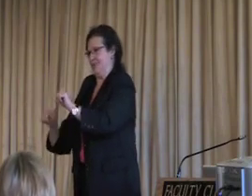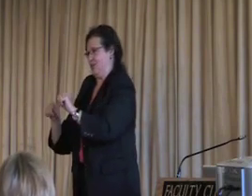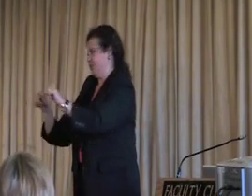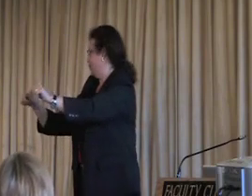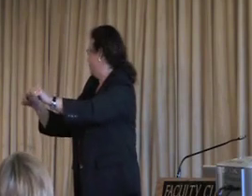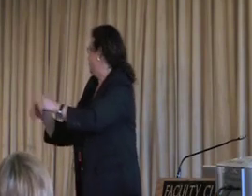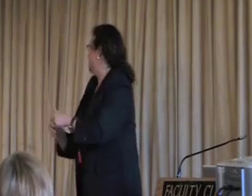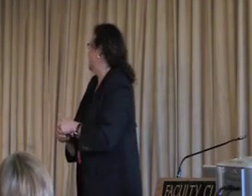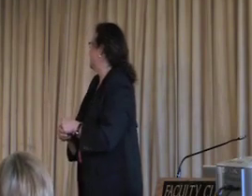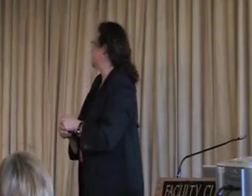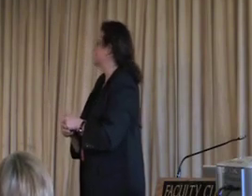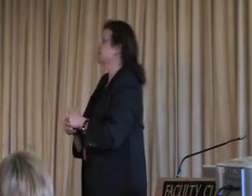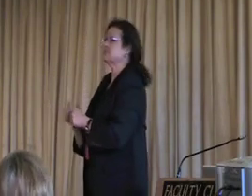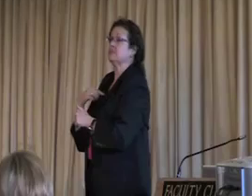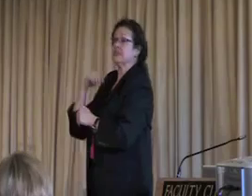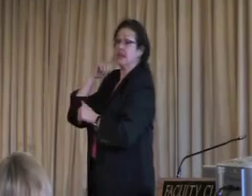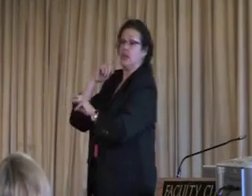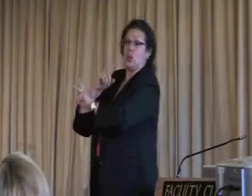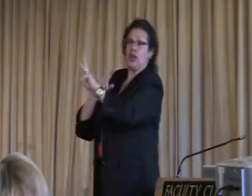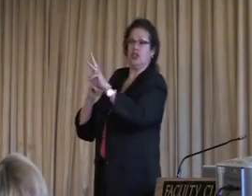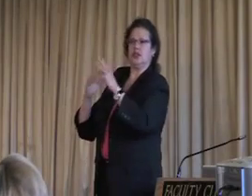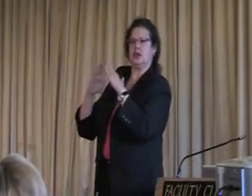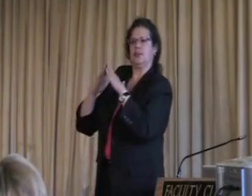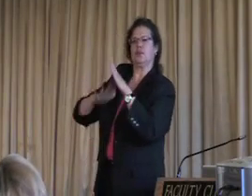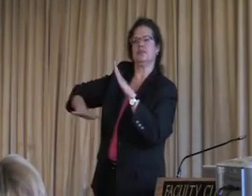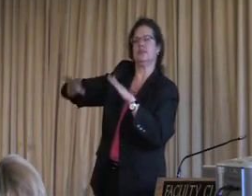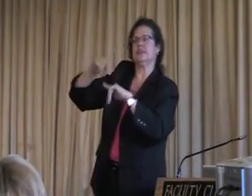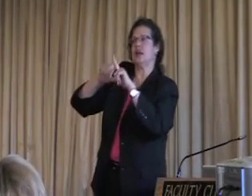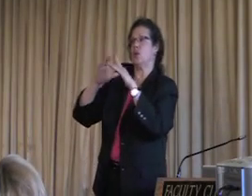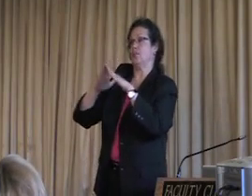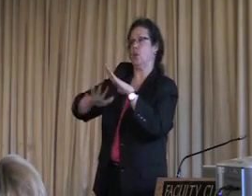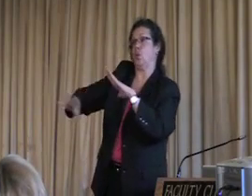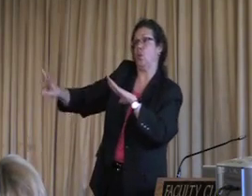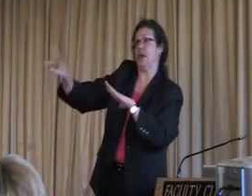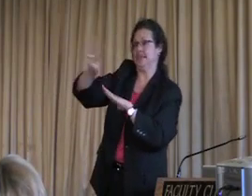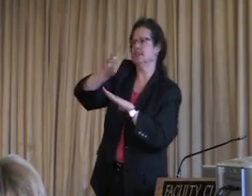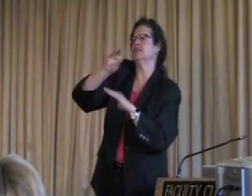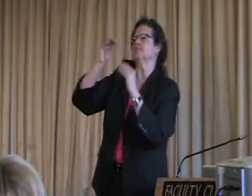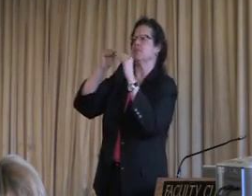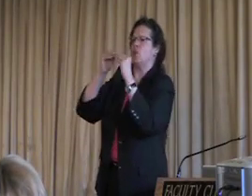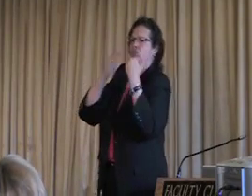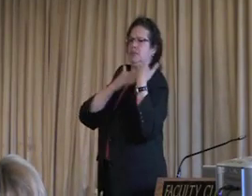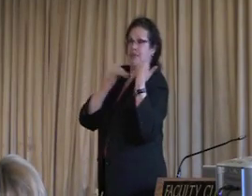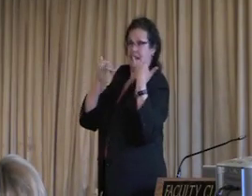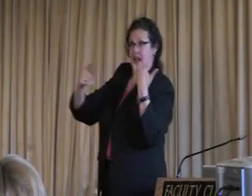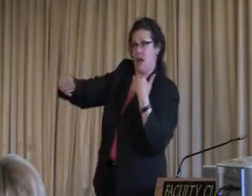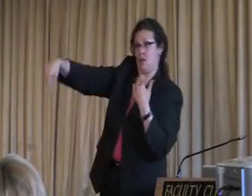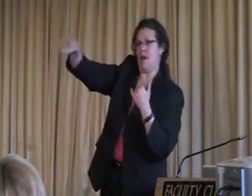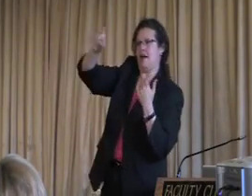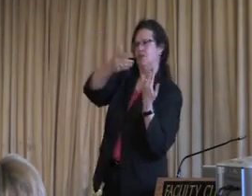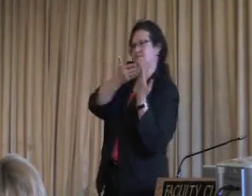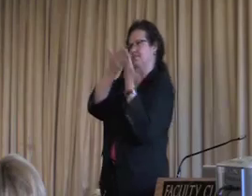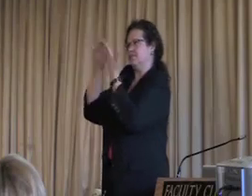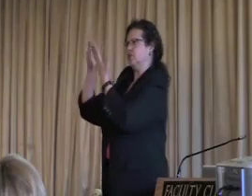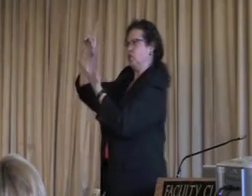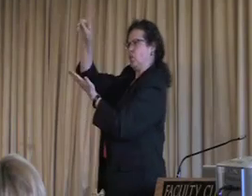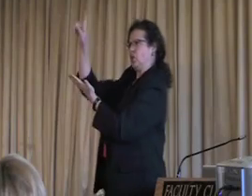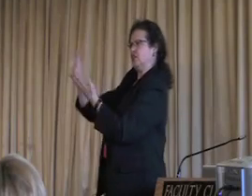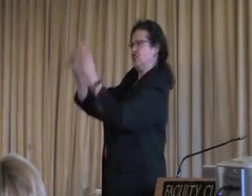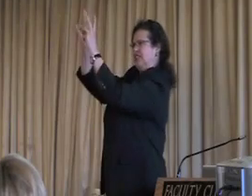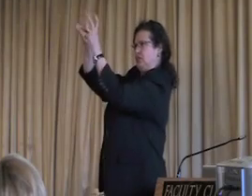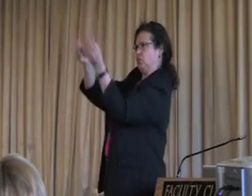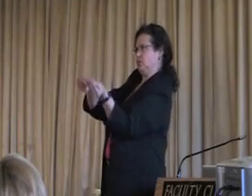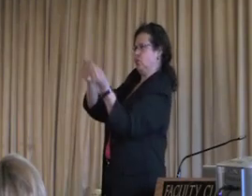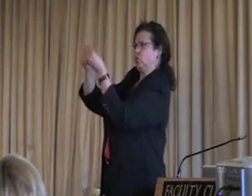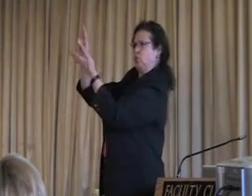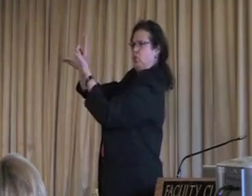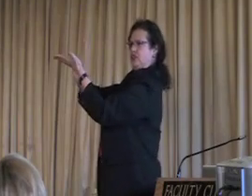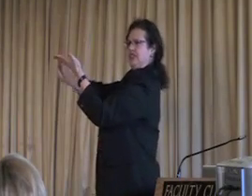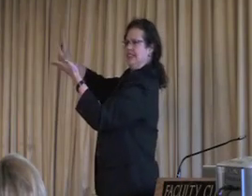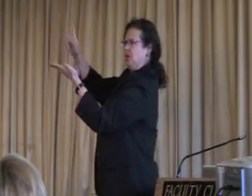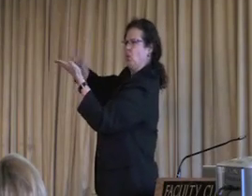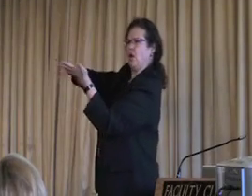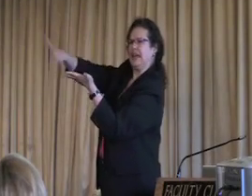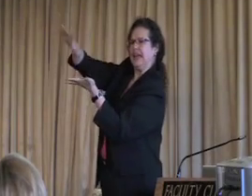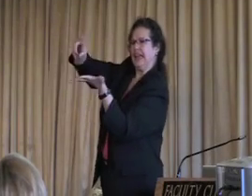river. We must keep going. The western sign language community needs to take the responsibility